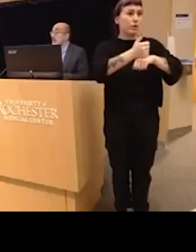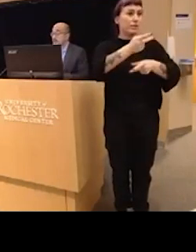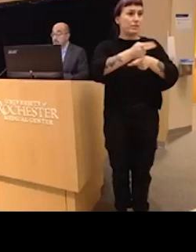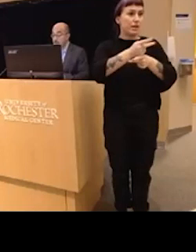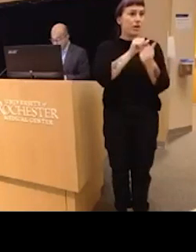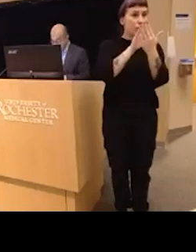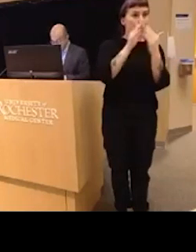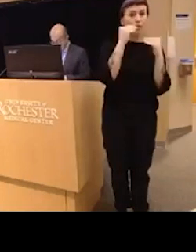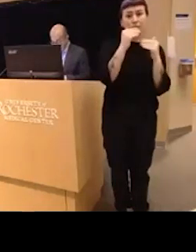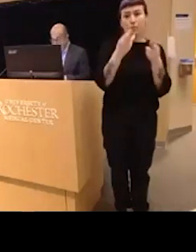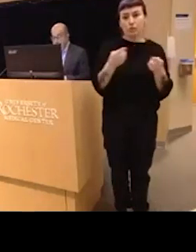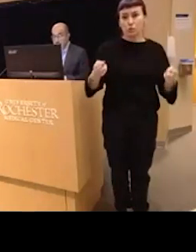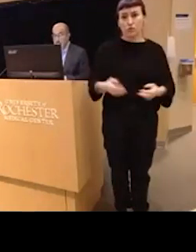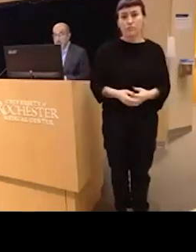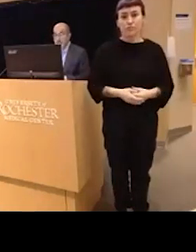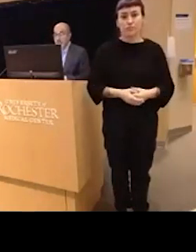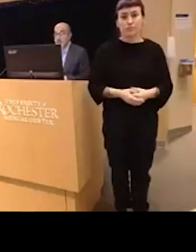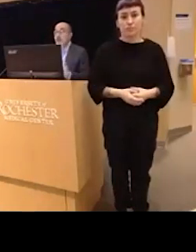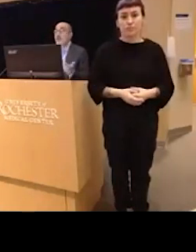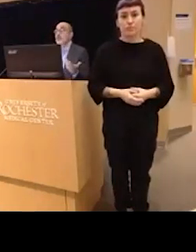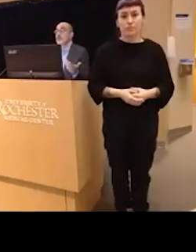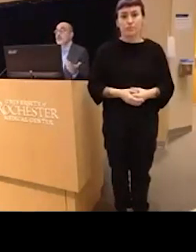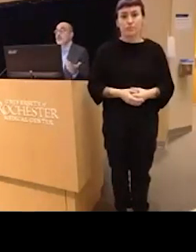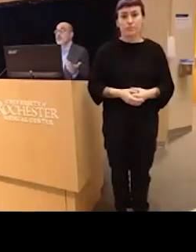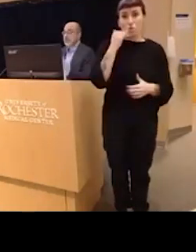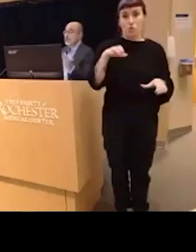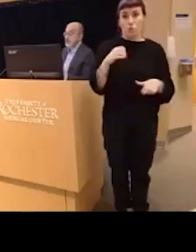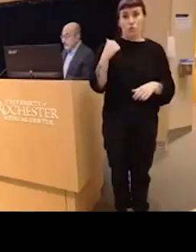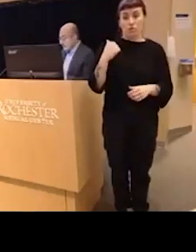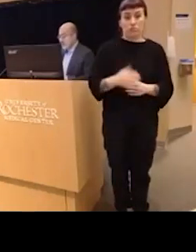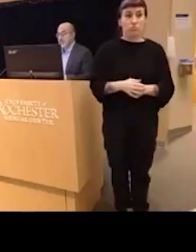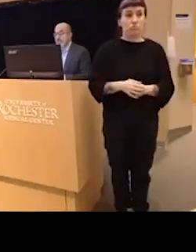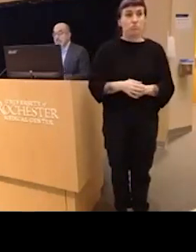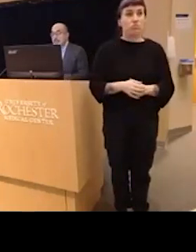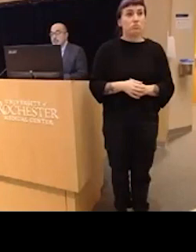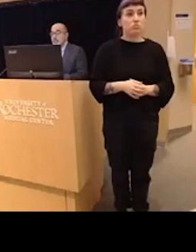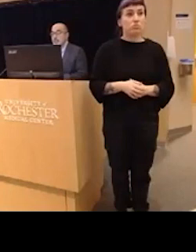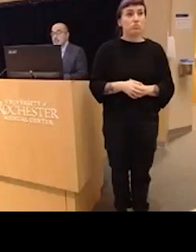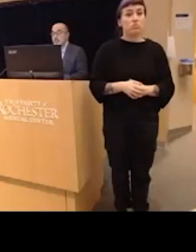with limited resources so why do we do this so why do we do so so the reason that you know multimodal